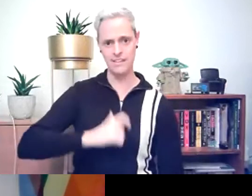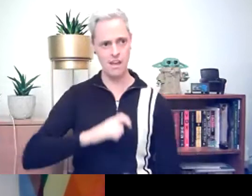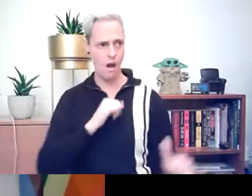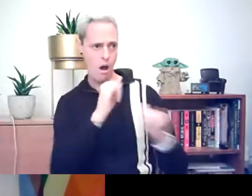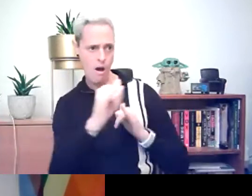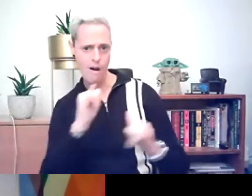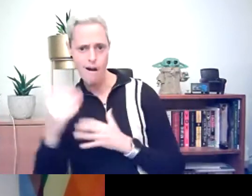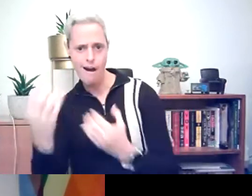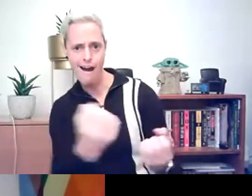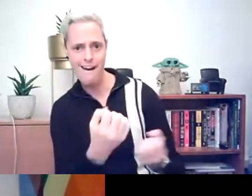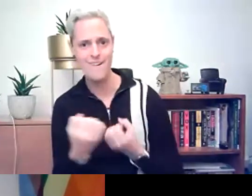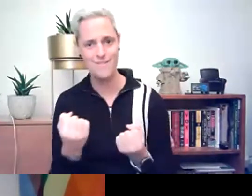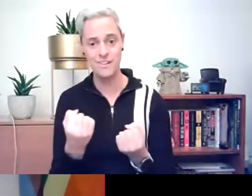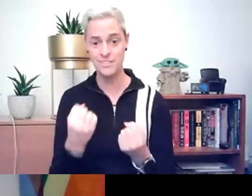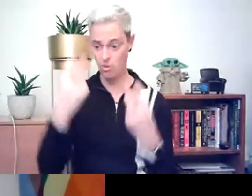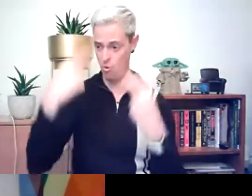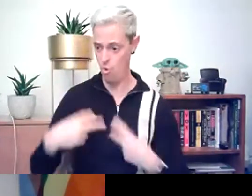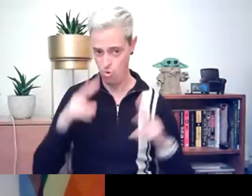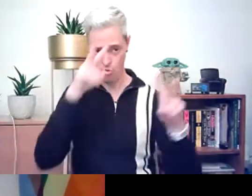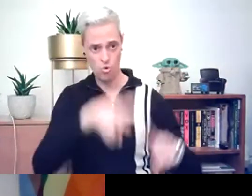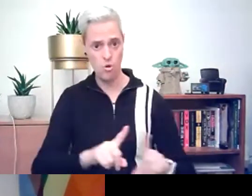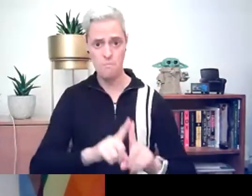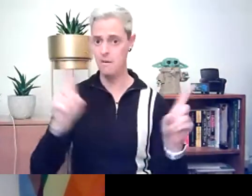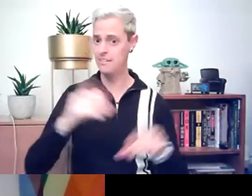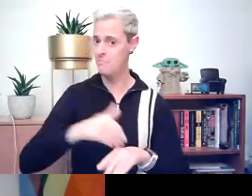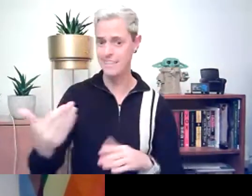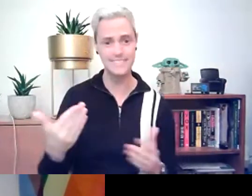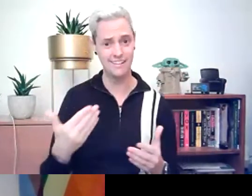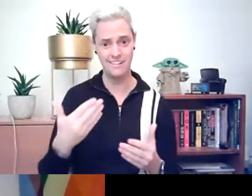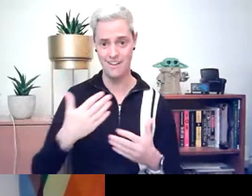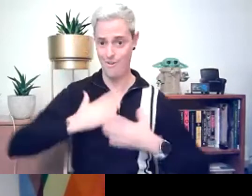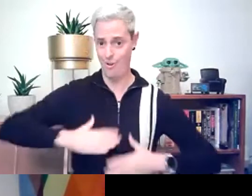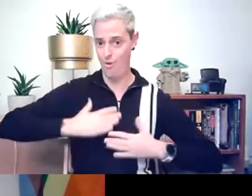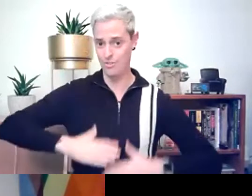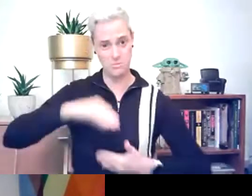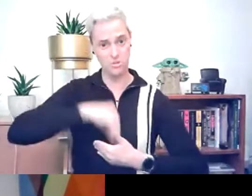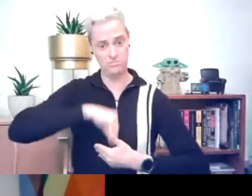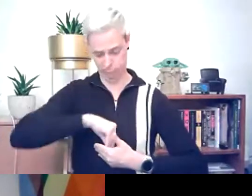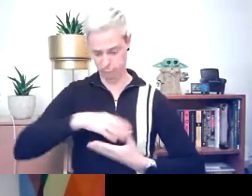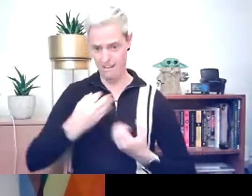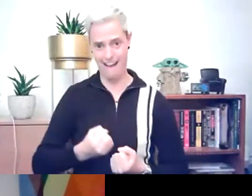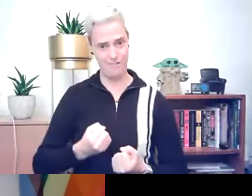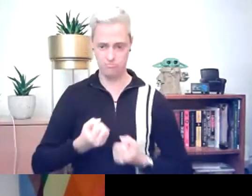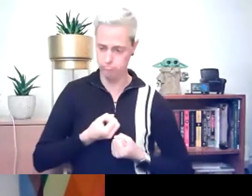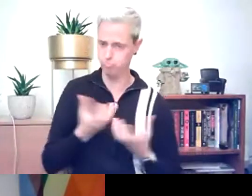18:15:18 retreats and found that environment to be positive and it's not, it's not just